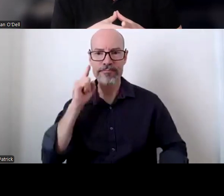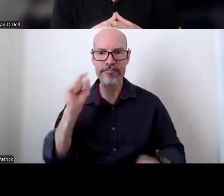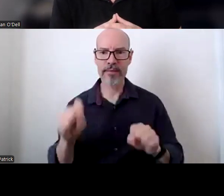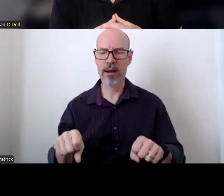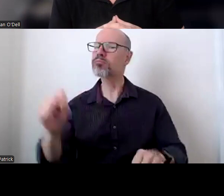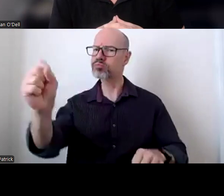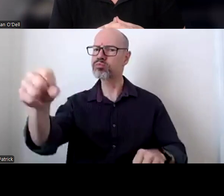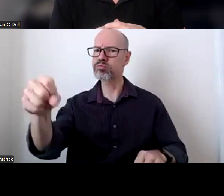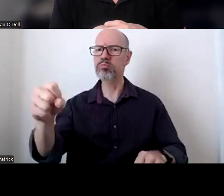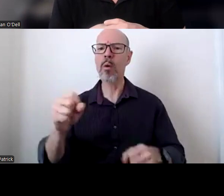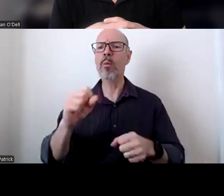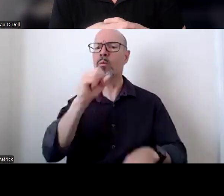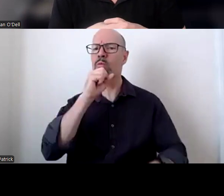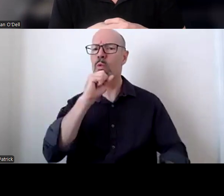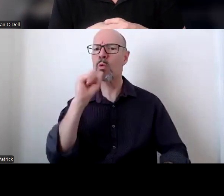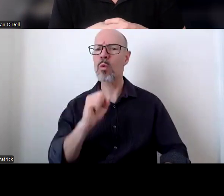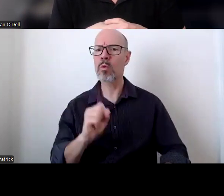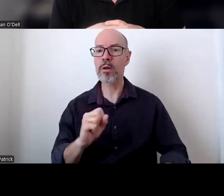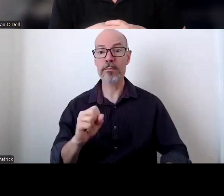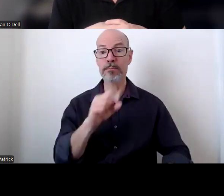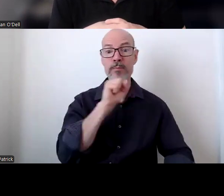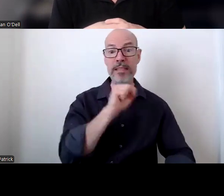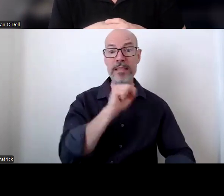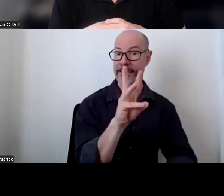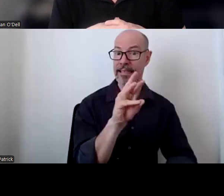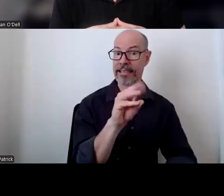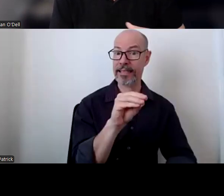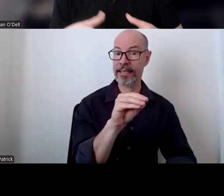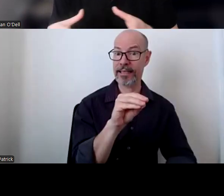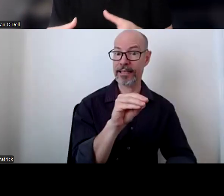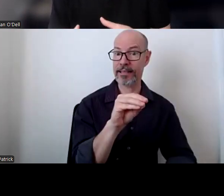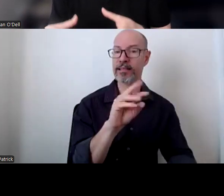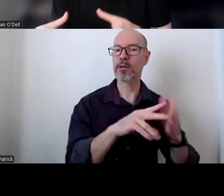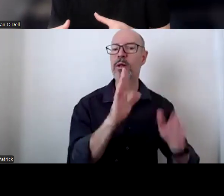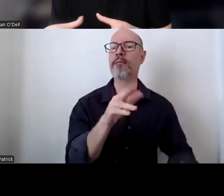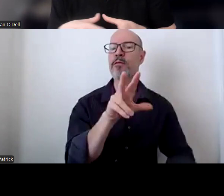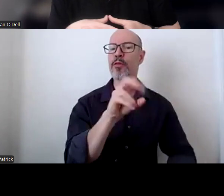Yes, there is a connection to By the time you're 60 years old you have a 30% chance of a